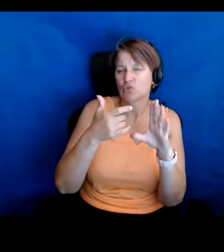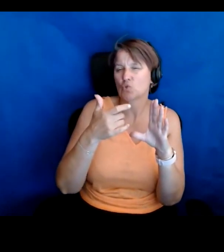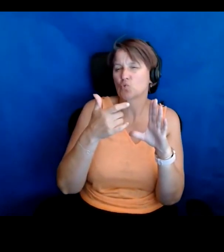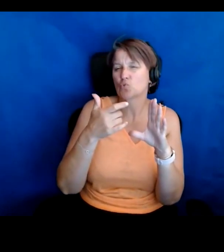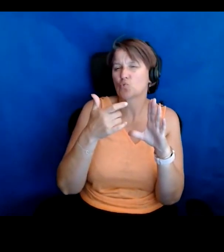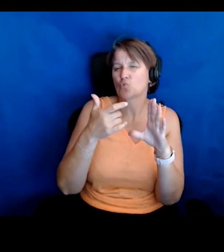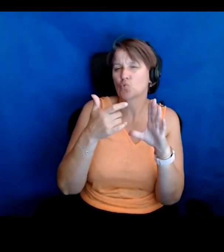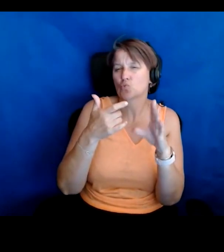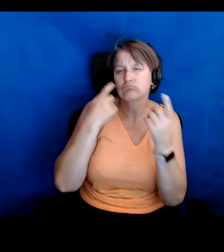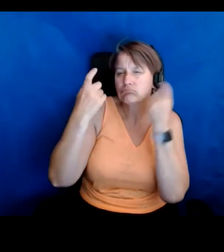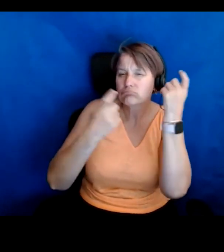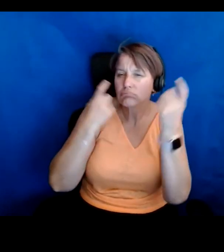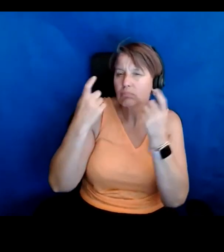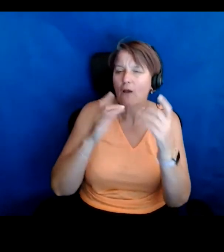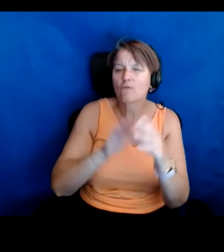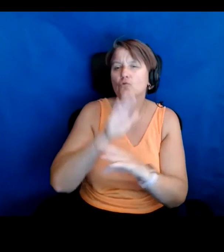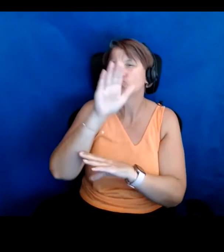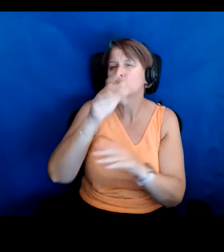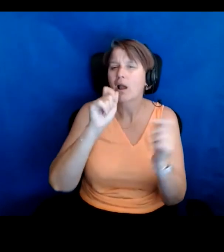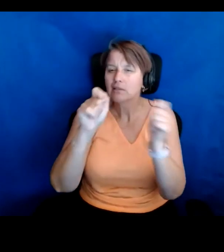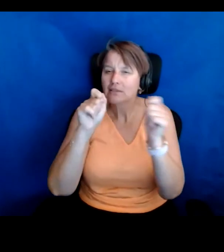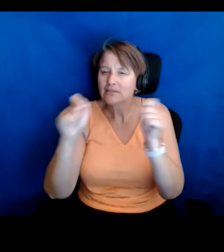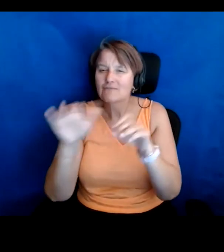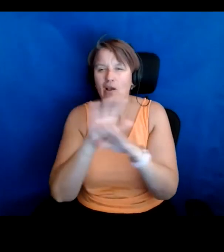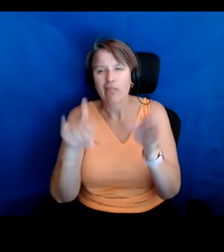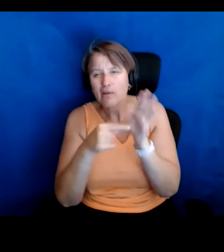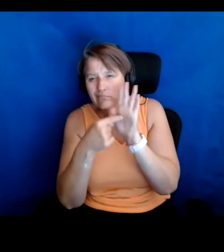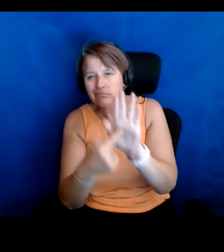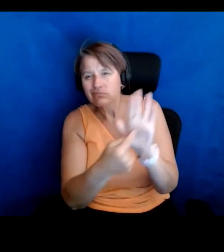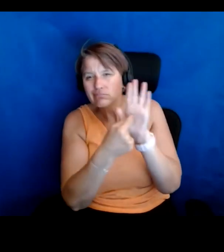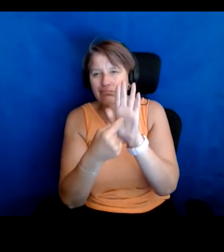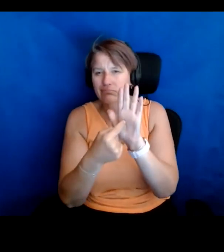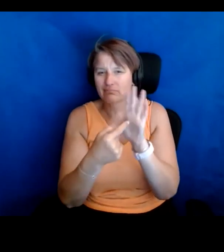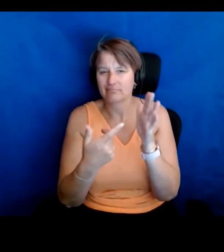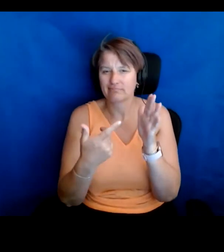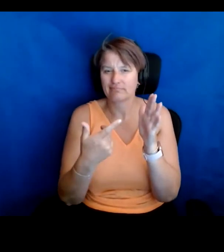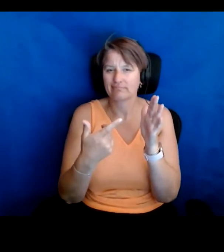and scenarios rather, rather than symbolising and reinforcing past memories?